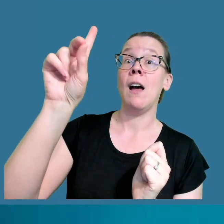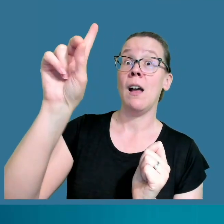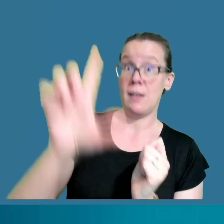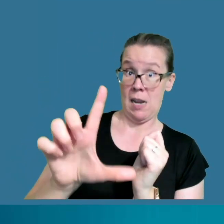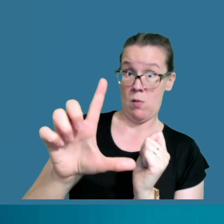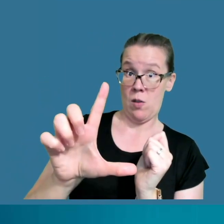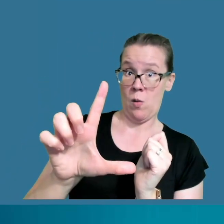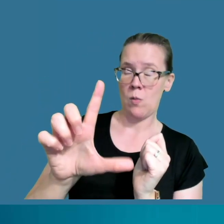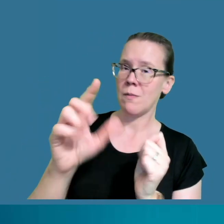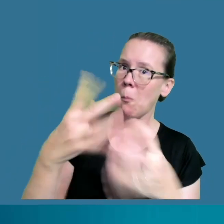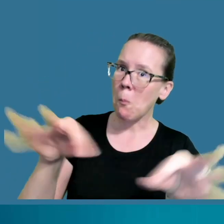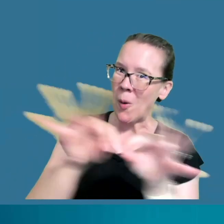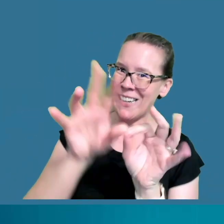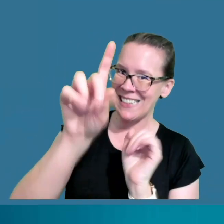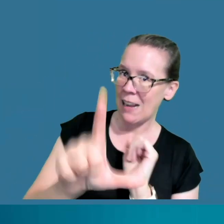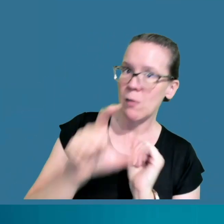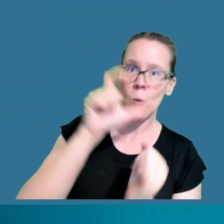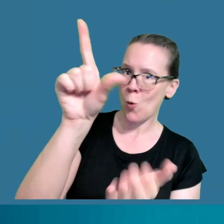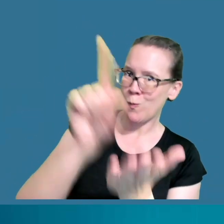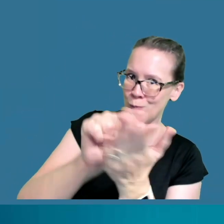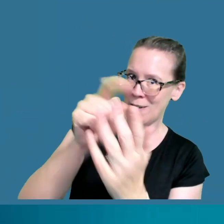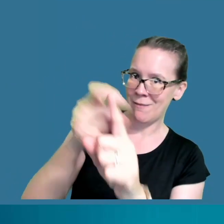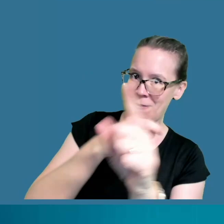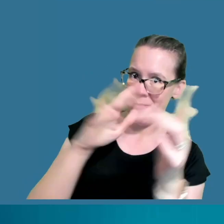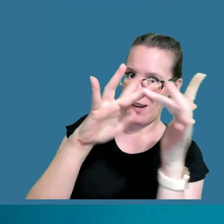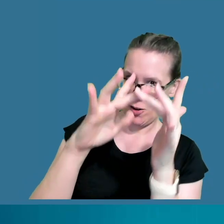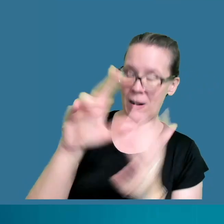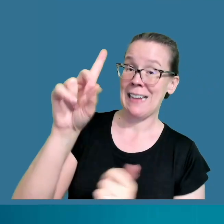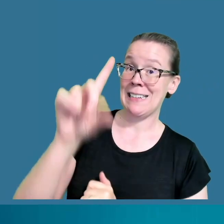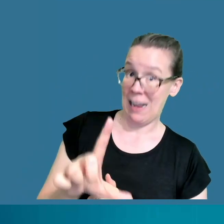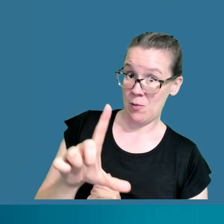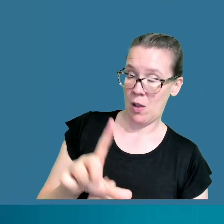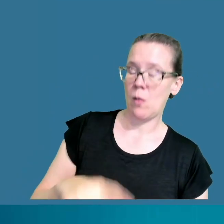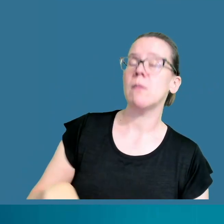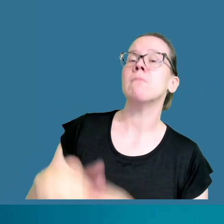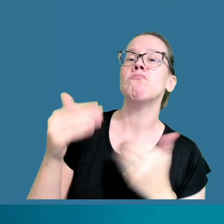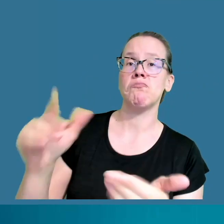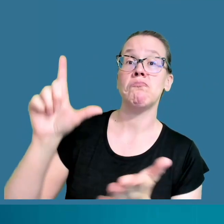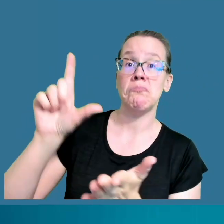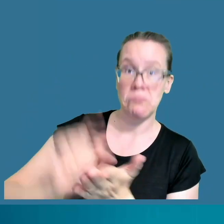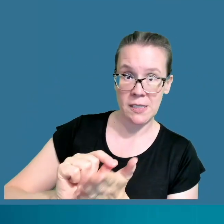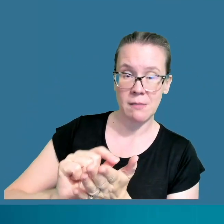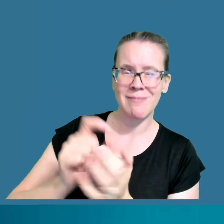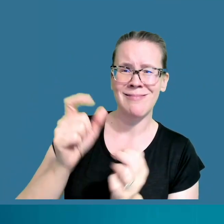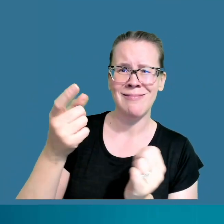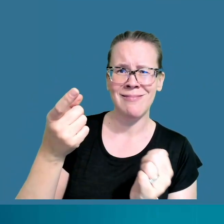it's important to download it before printing. Um and go back and, uh,